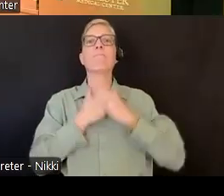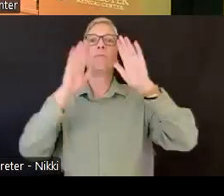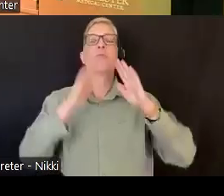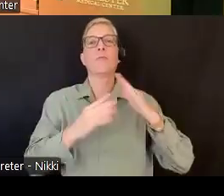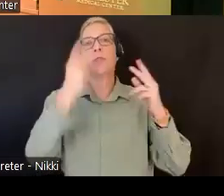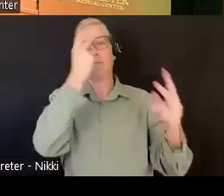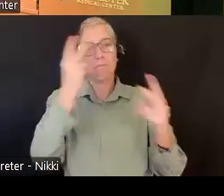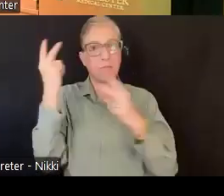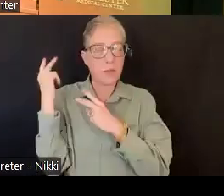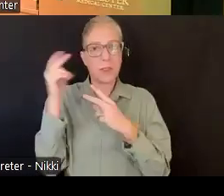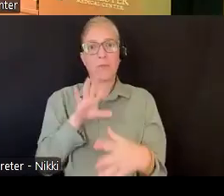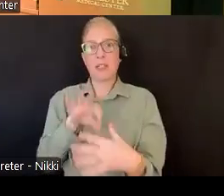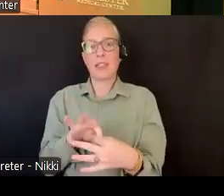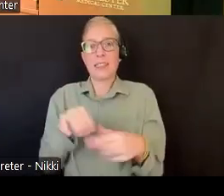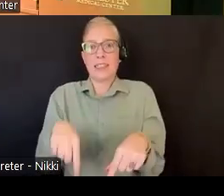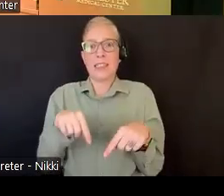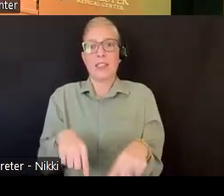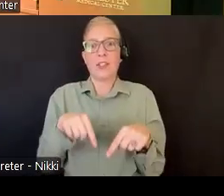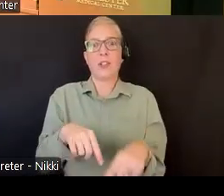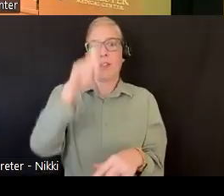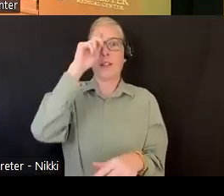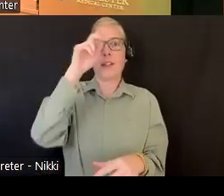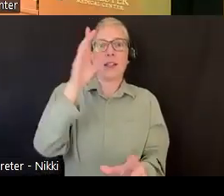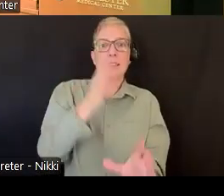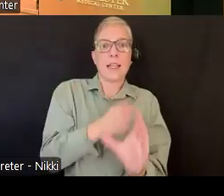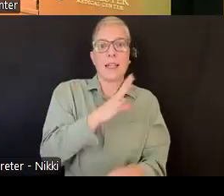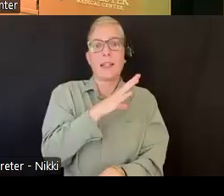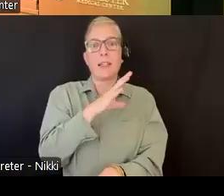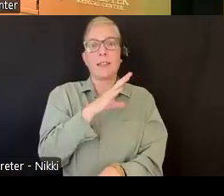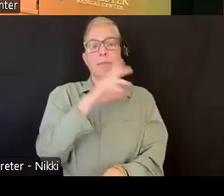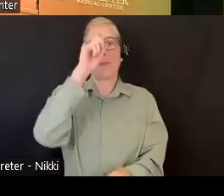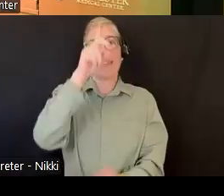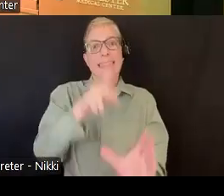neurology department also really neat to be at the uh place of the birthplace of the biocschosocial